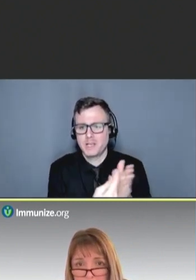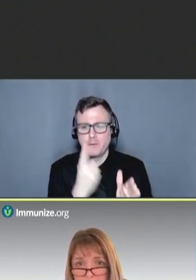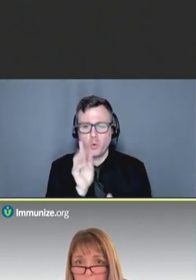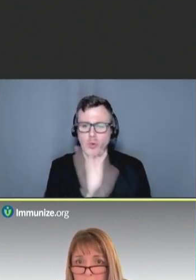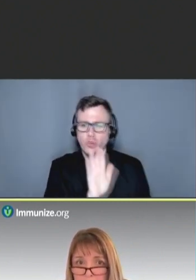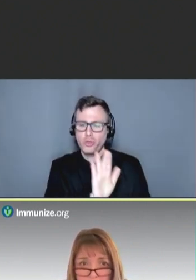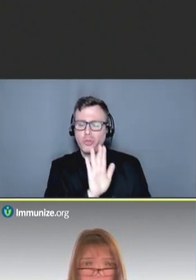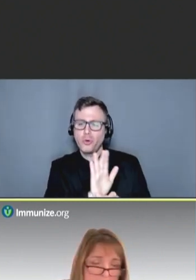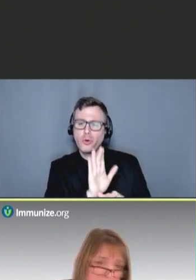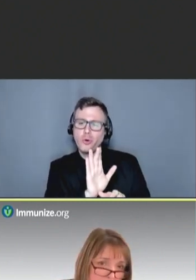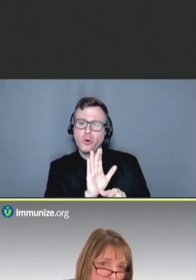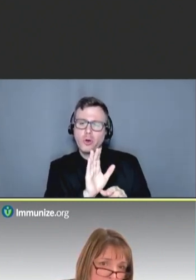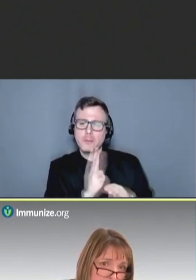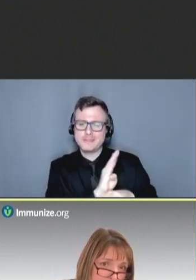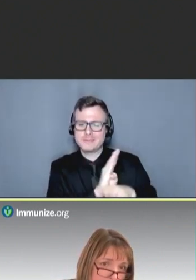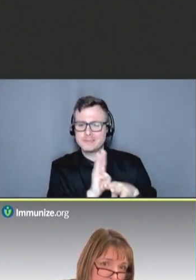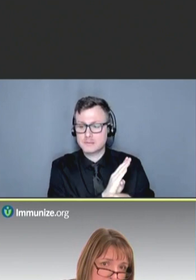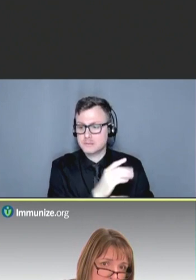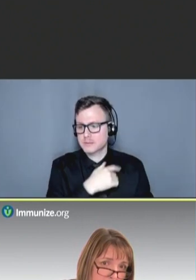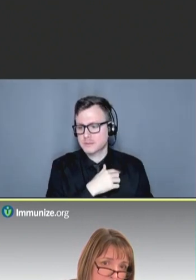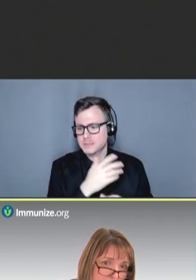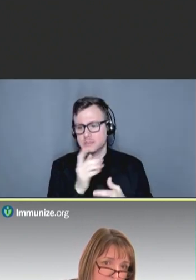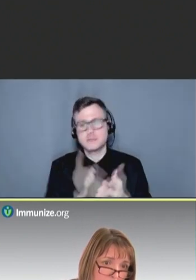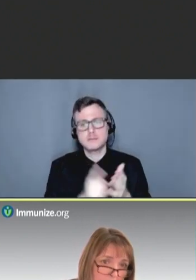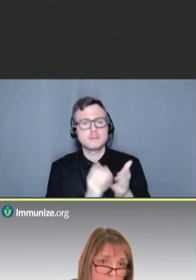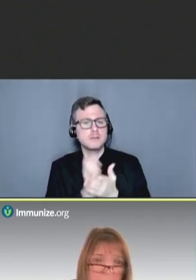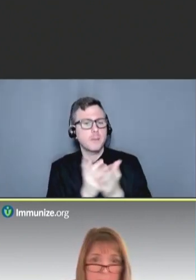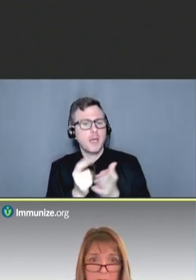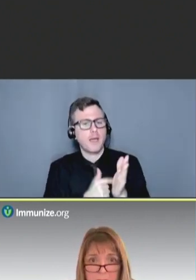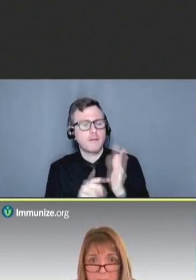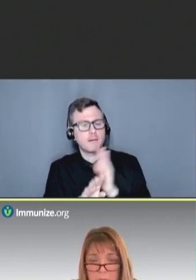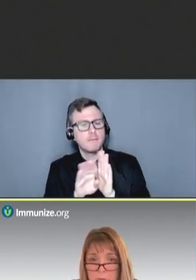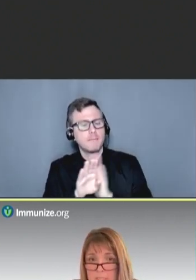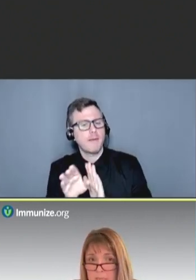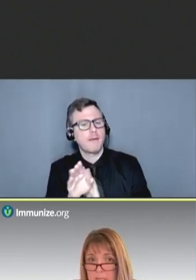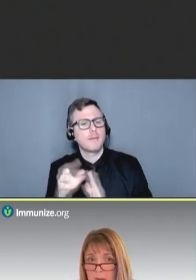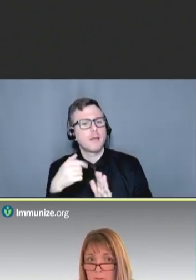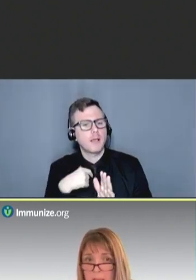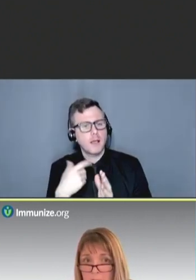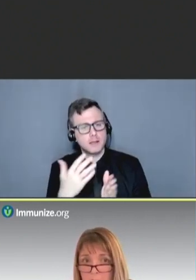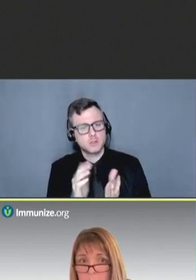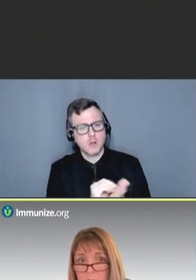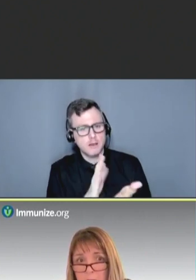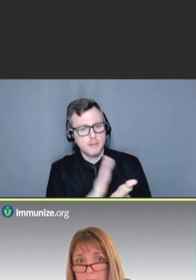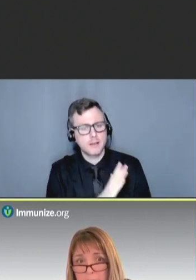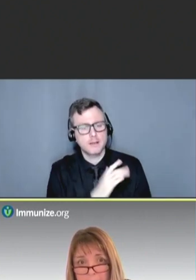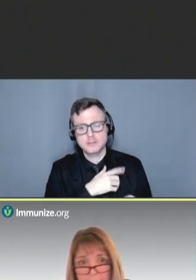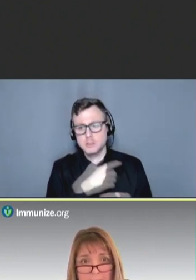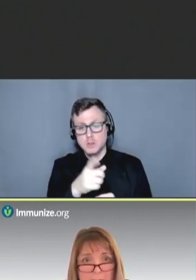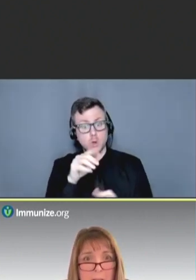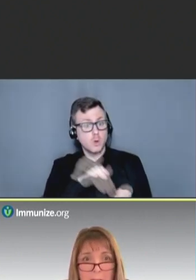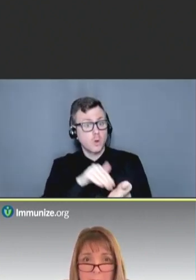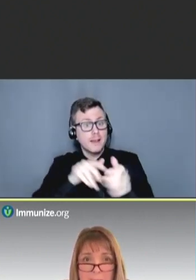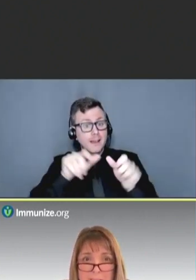The Summit also developed a document to help providers understand how they can and reasons